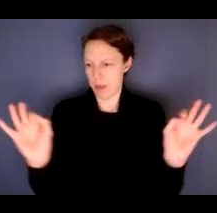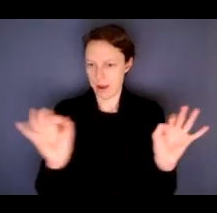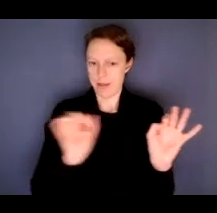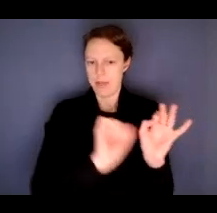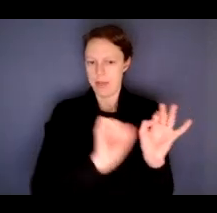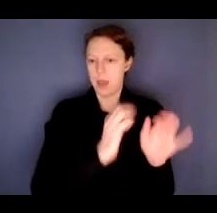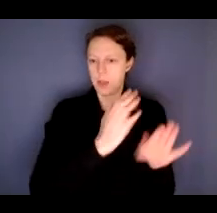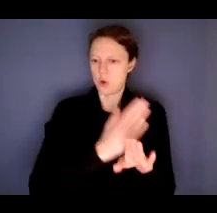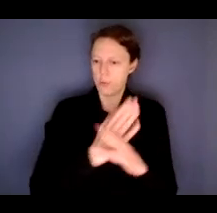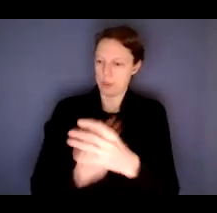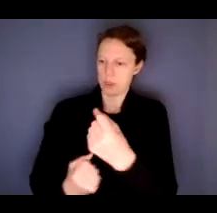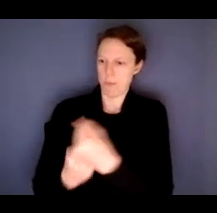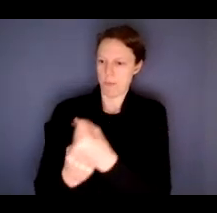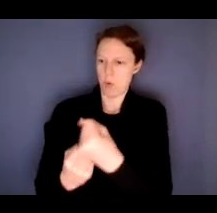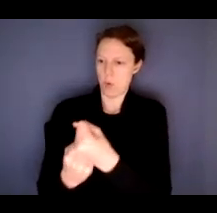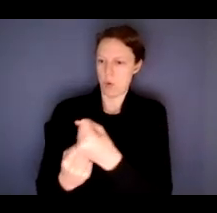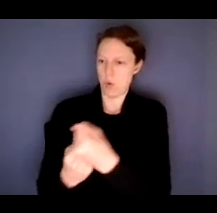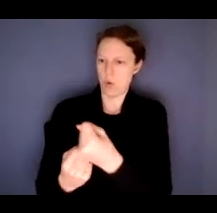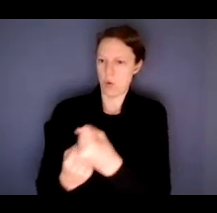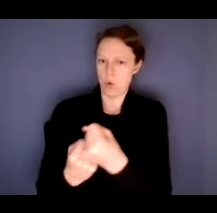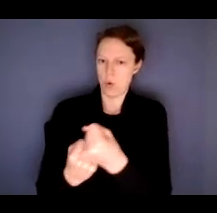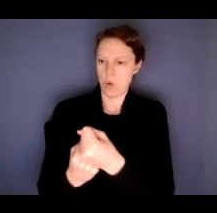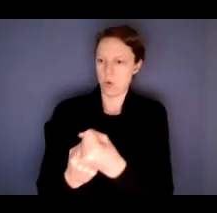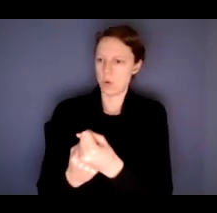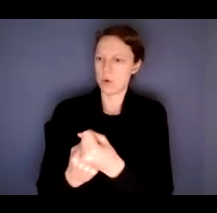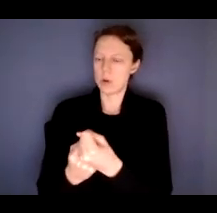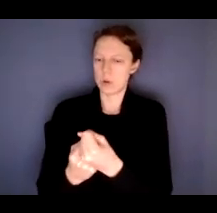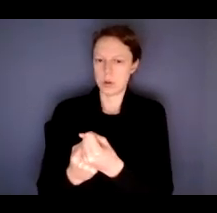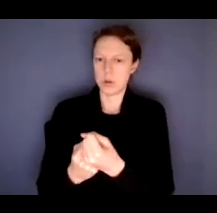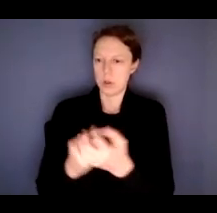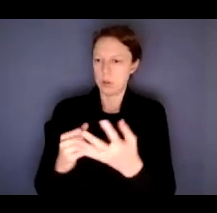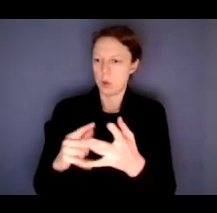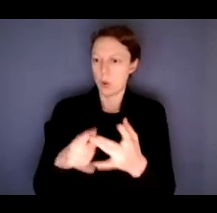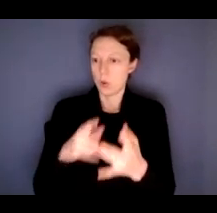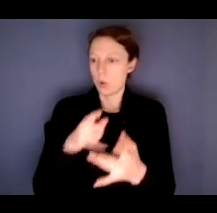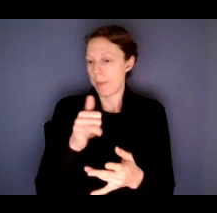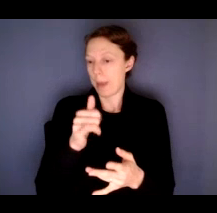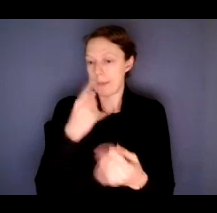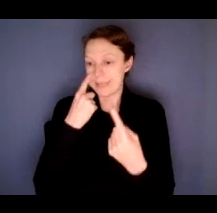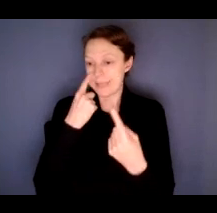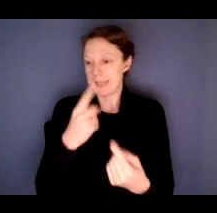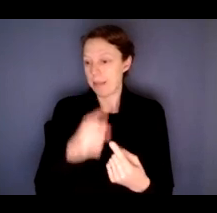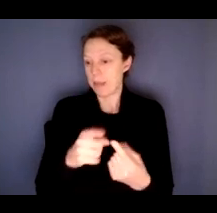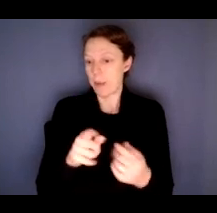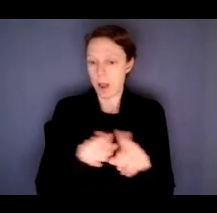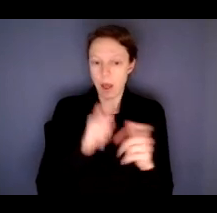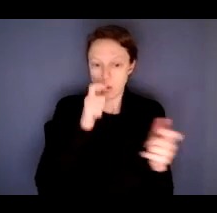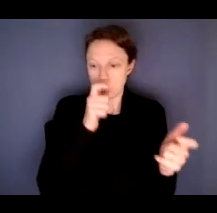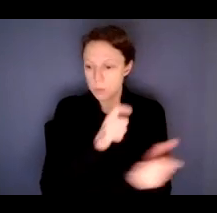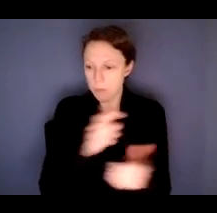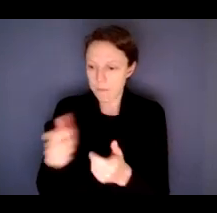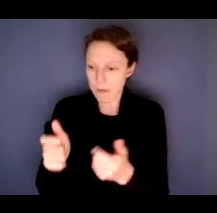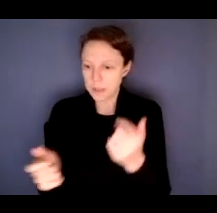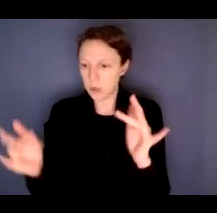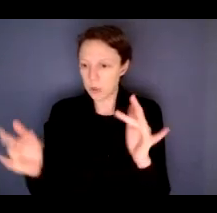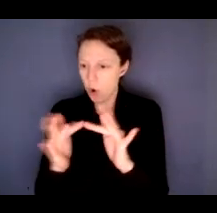So you may see them undertake tasks, such as supervising contact and transporting children.